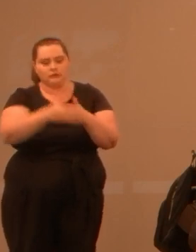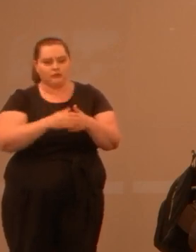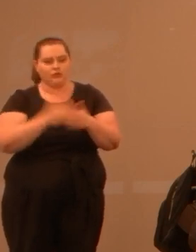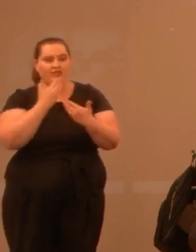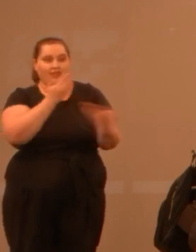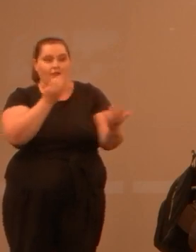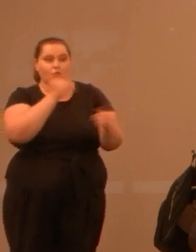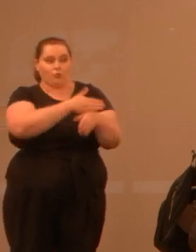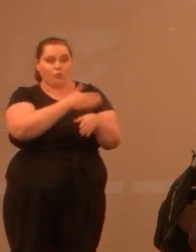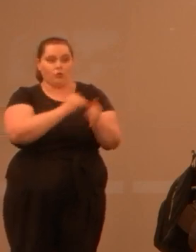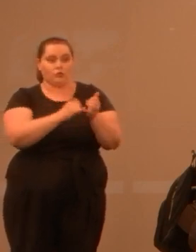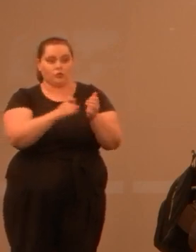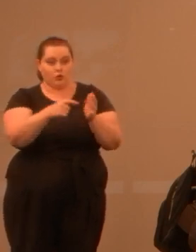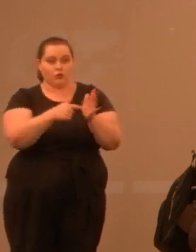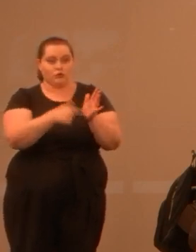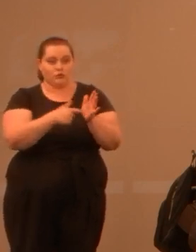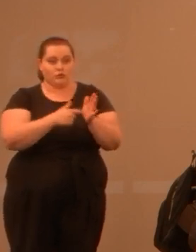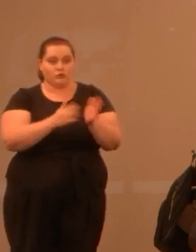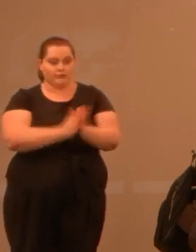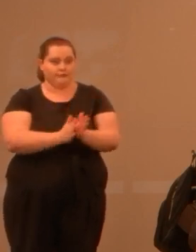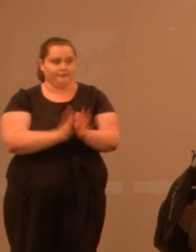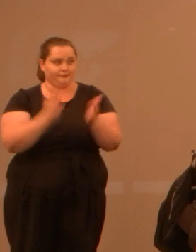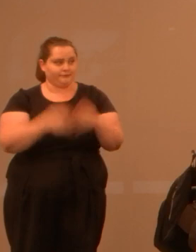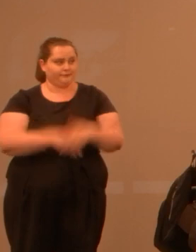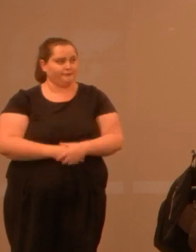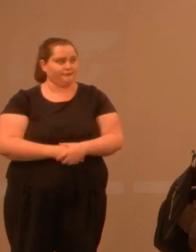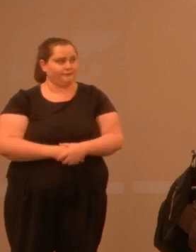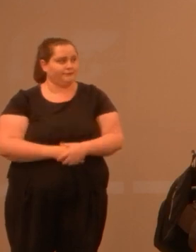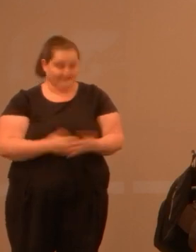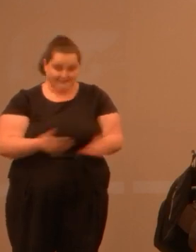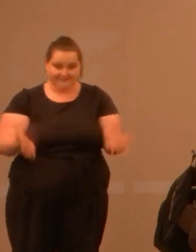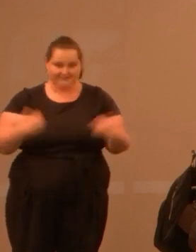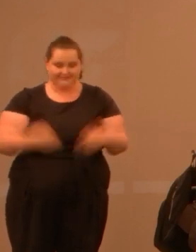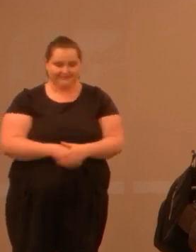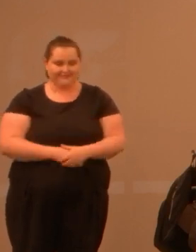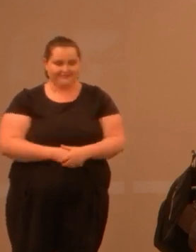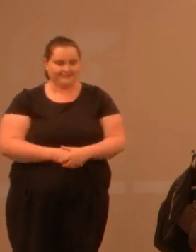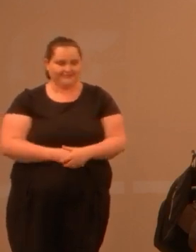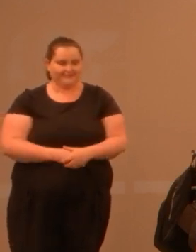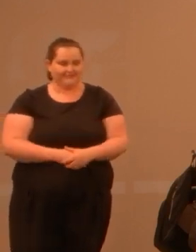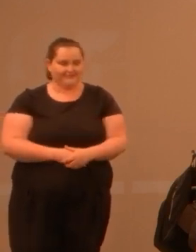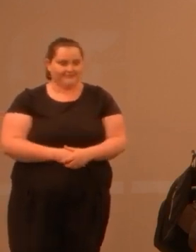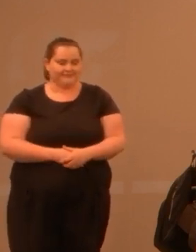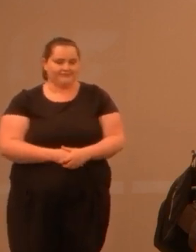And I'd also like to, yes, please.